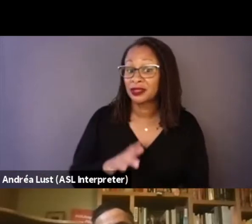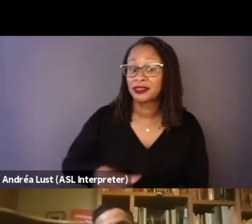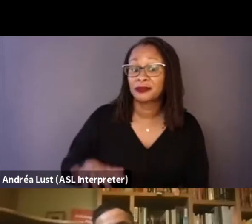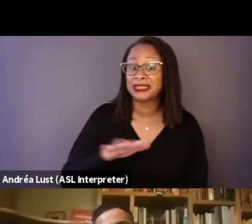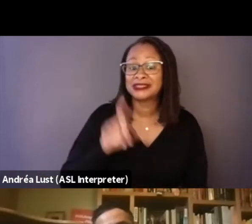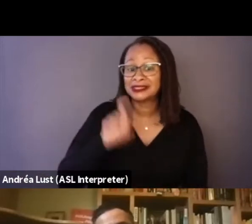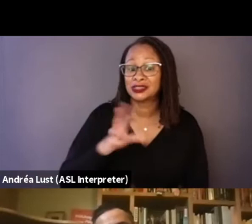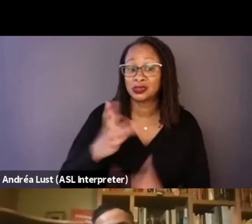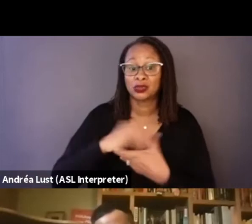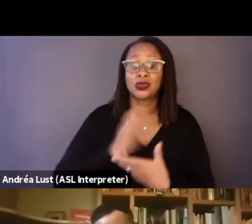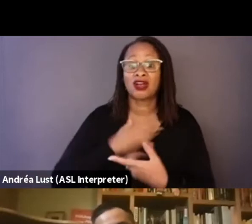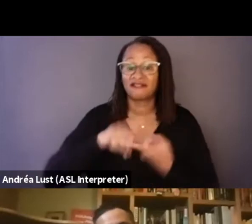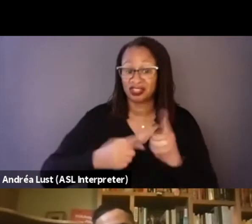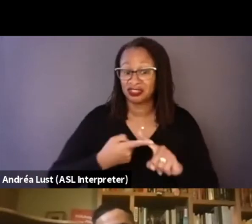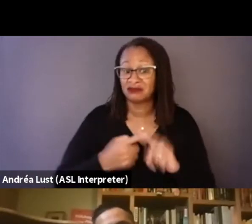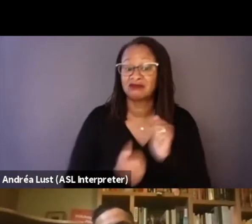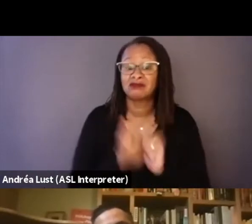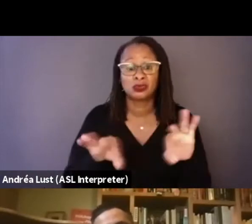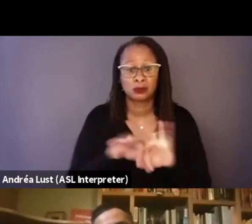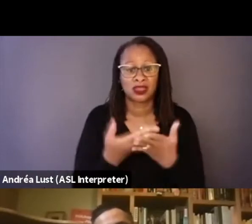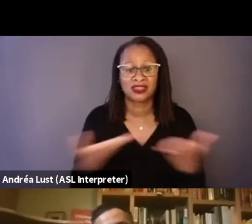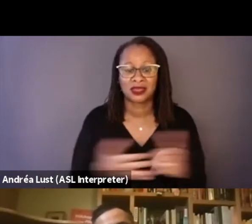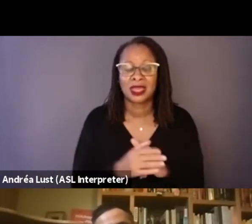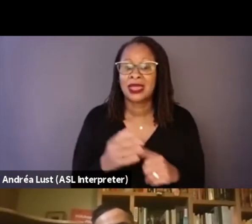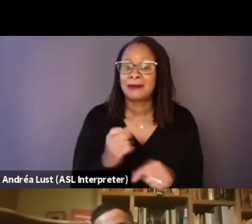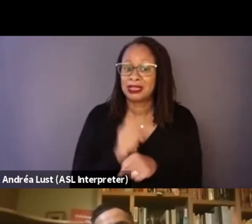was the most important thing and keeping that the most important thing